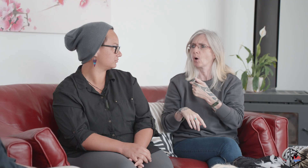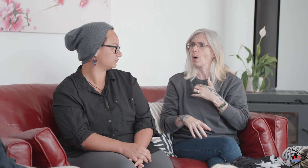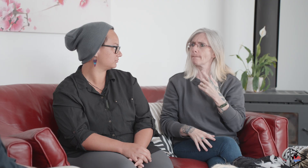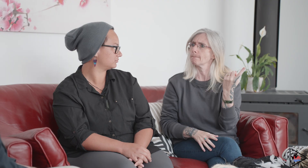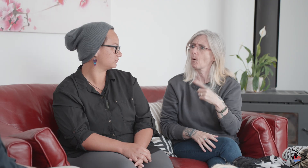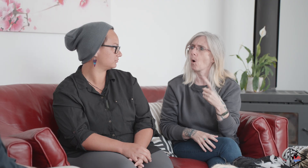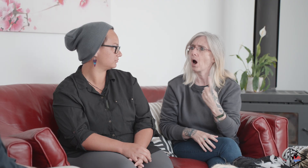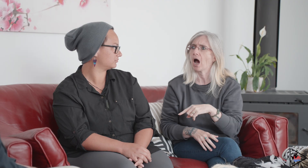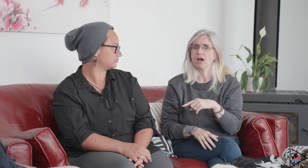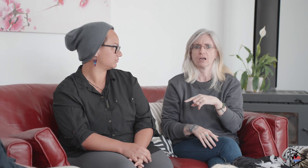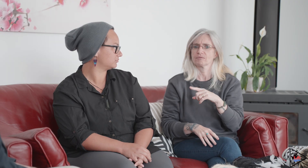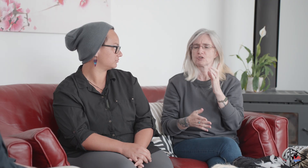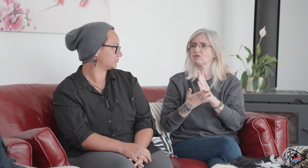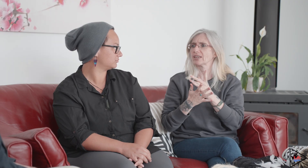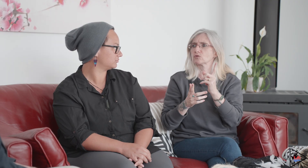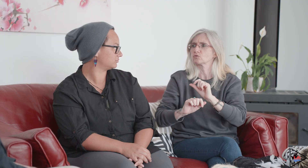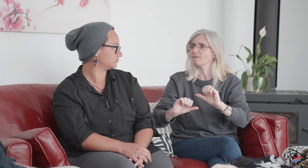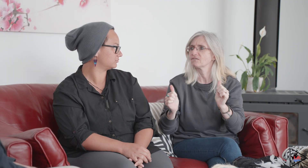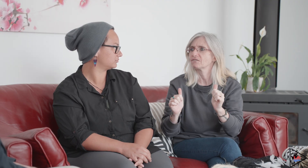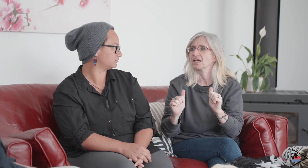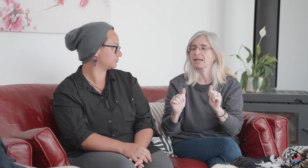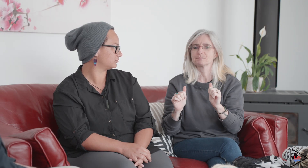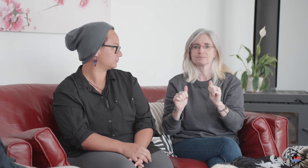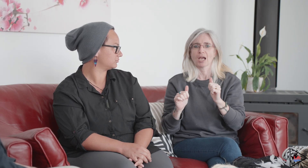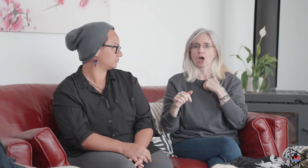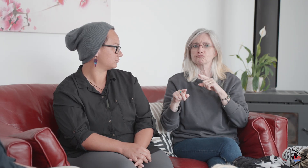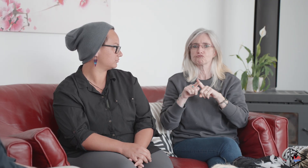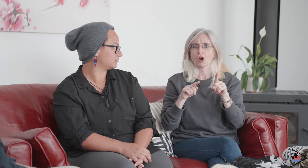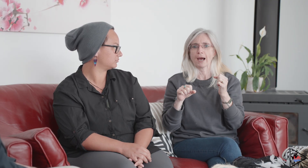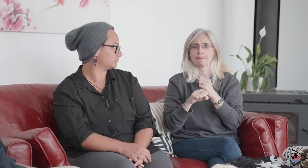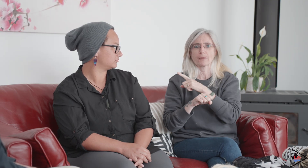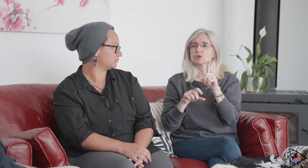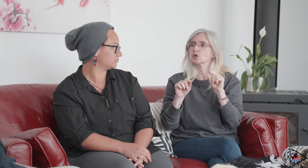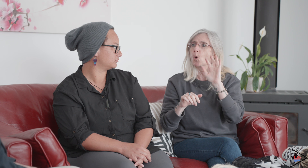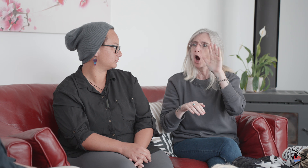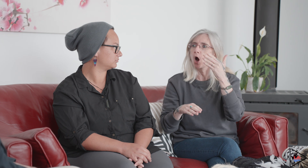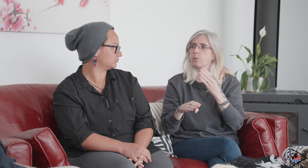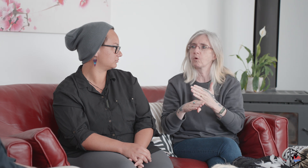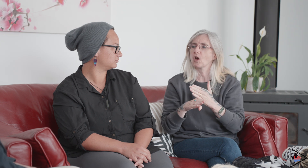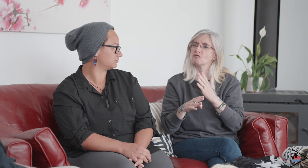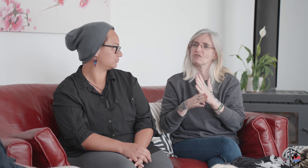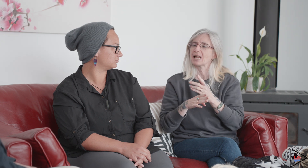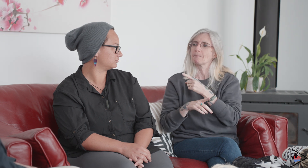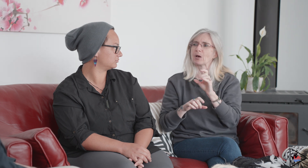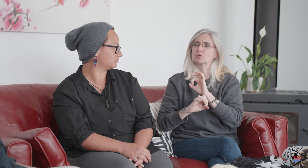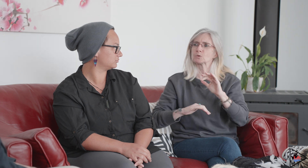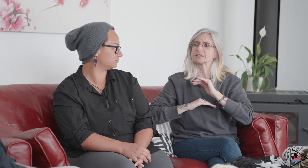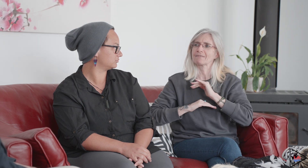the feedback we got was we want more, we don't feel that we've had enough time to do this and you know